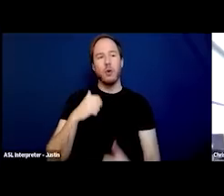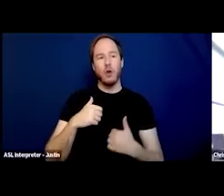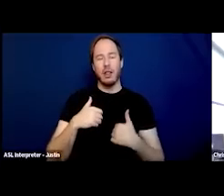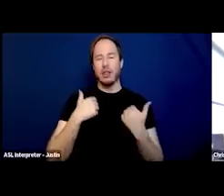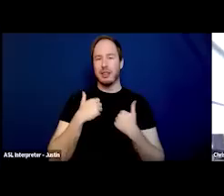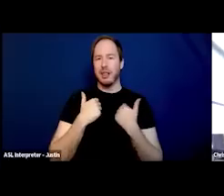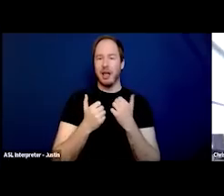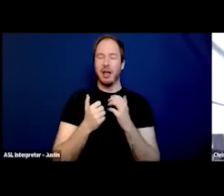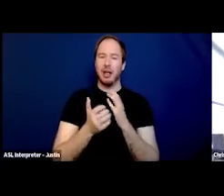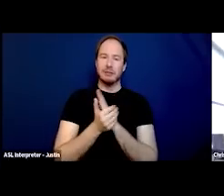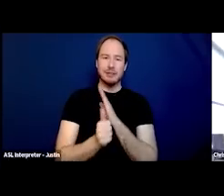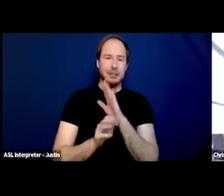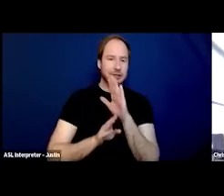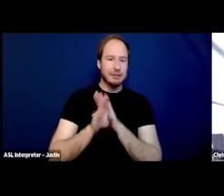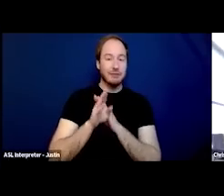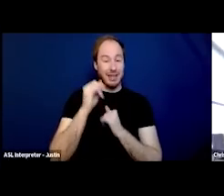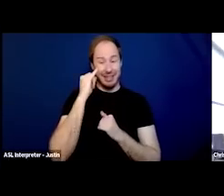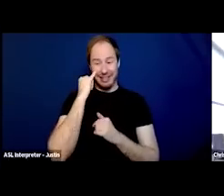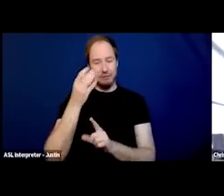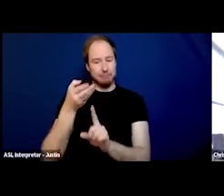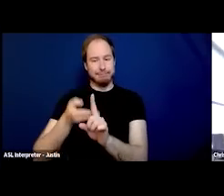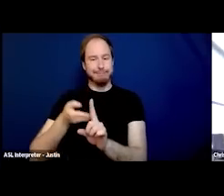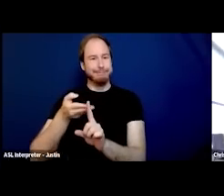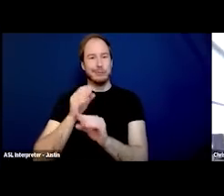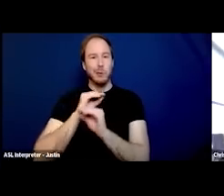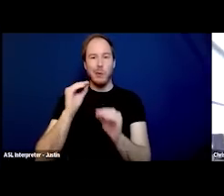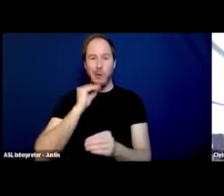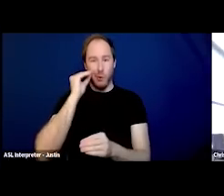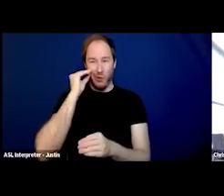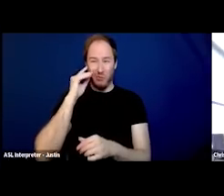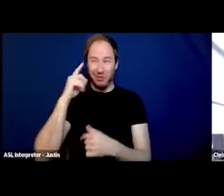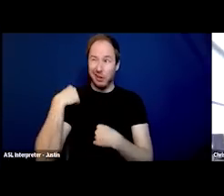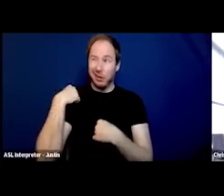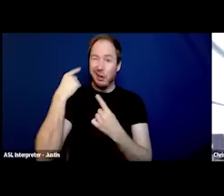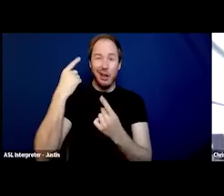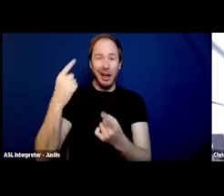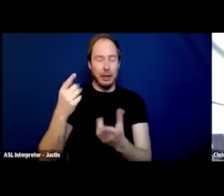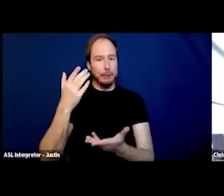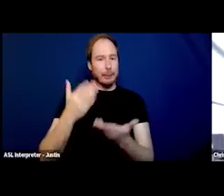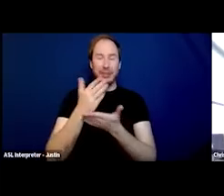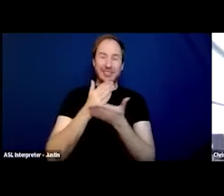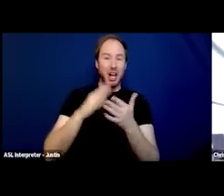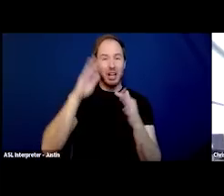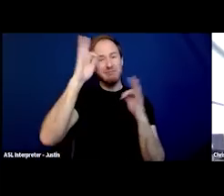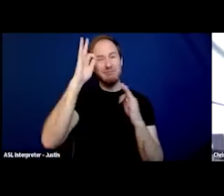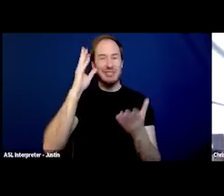So folks that have been homeless for a long time may not know how to do some of these things that we kinda take for granted,